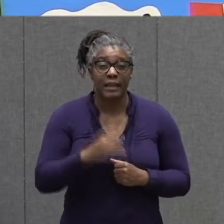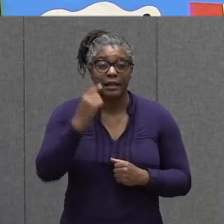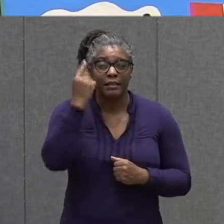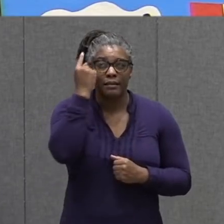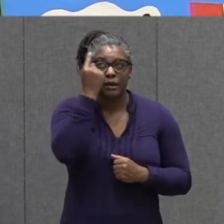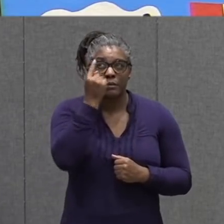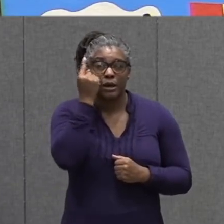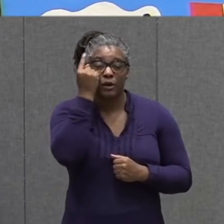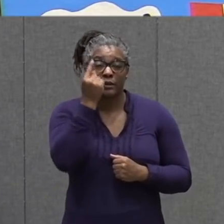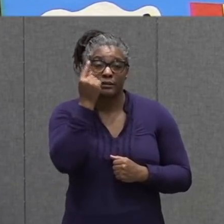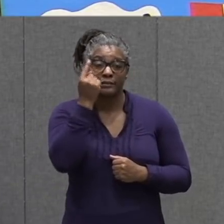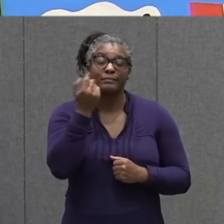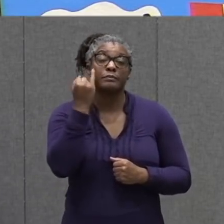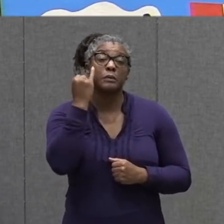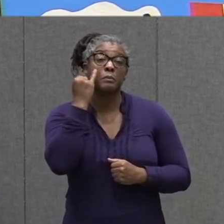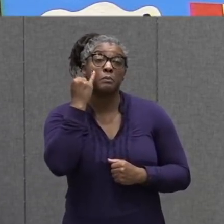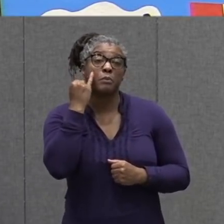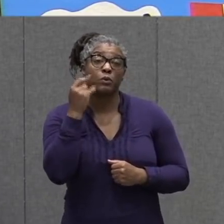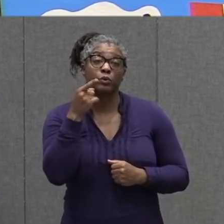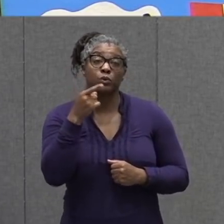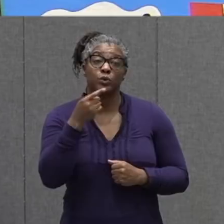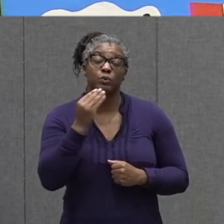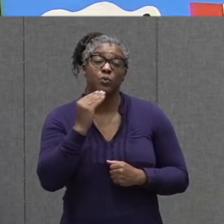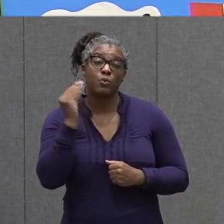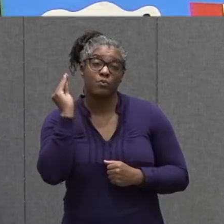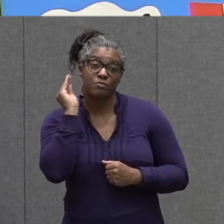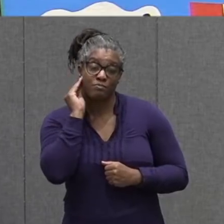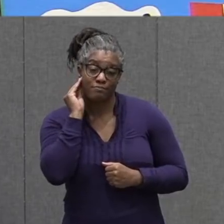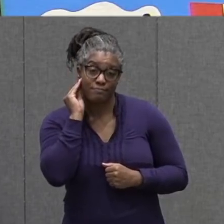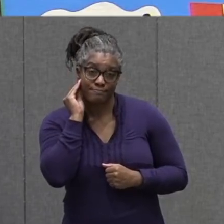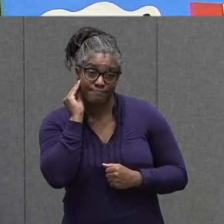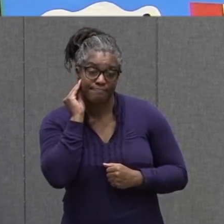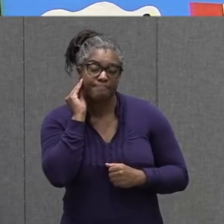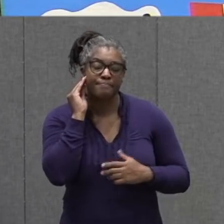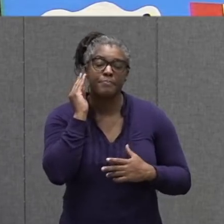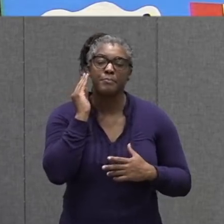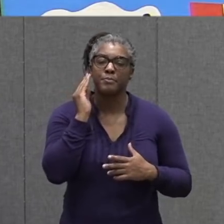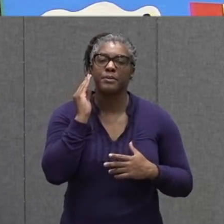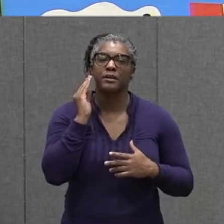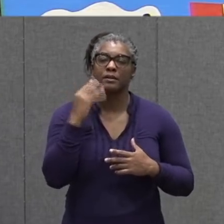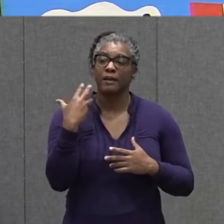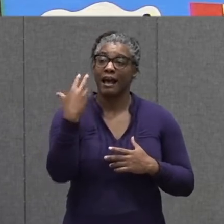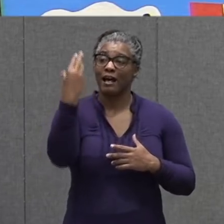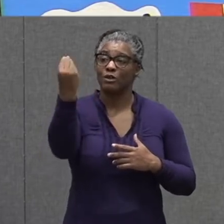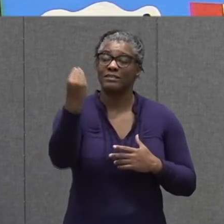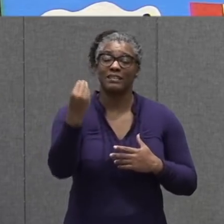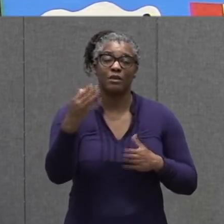and you might go for a walk in your neighborhood, chances are you probably pass